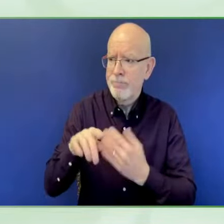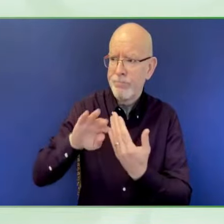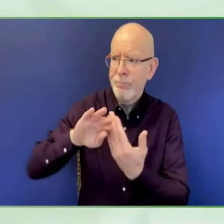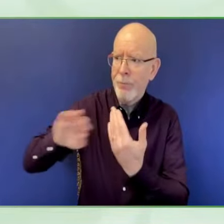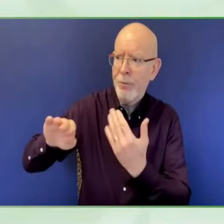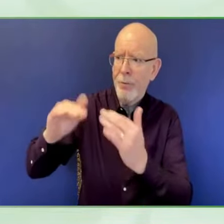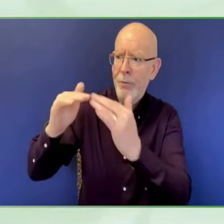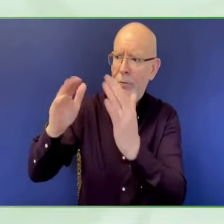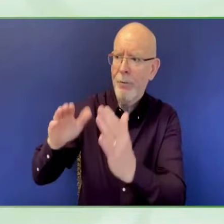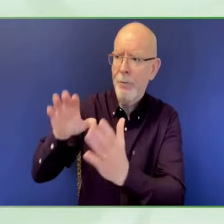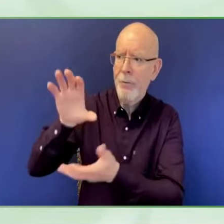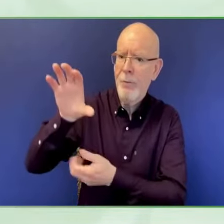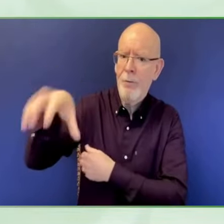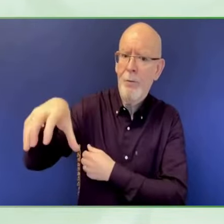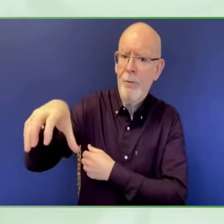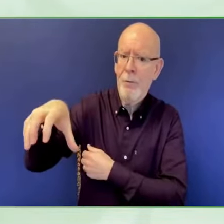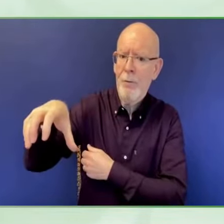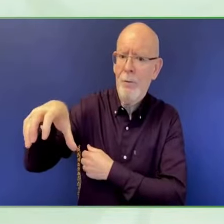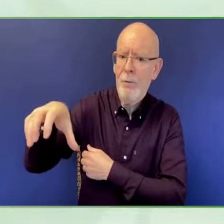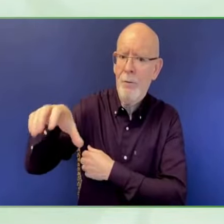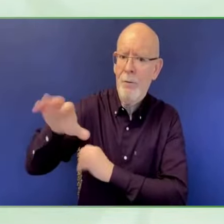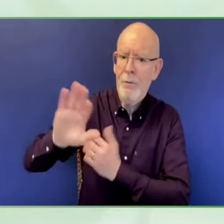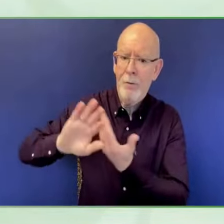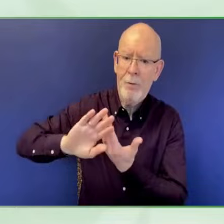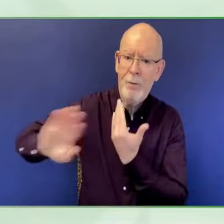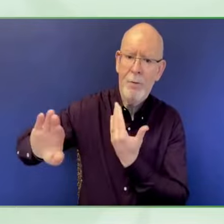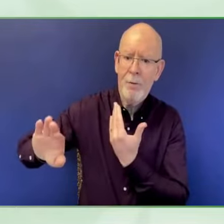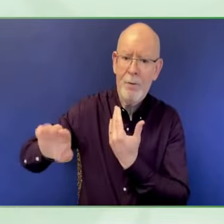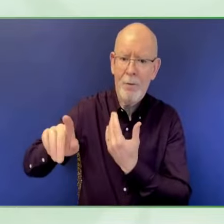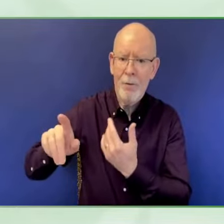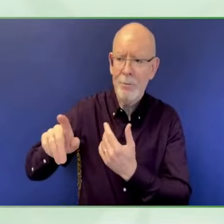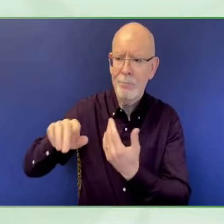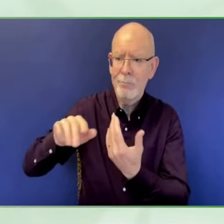This is no longer acceptable.